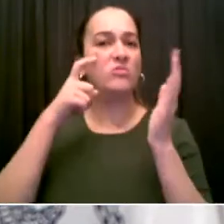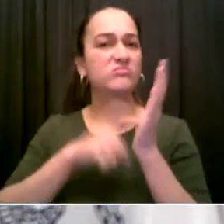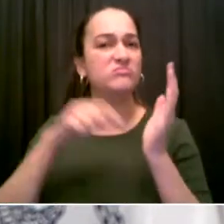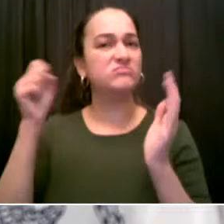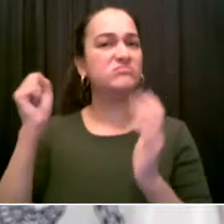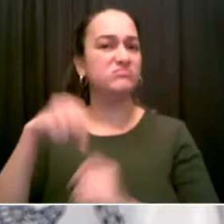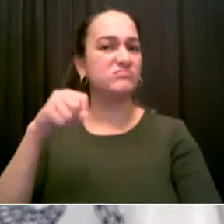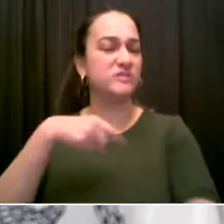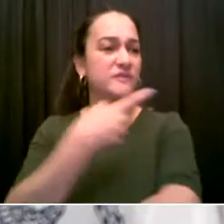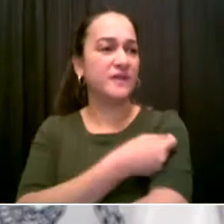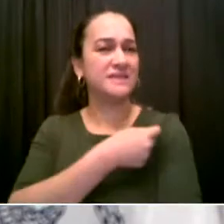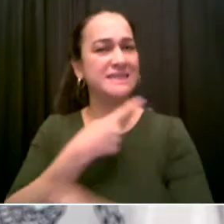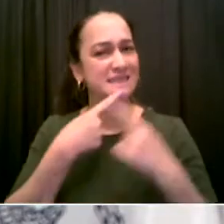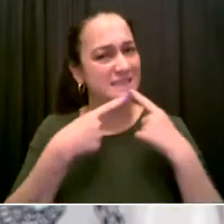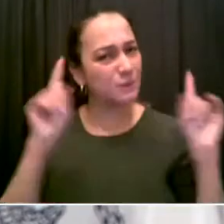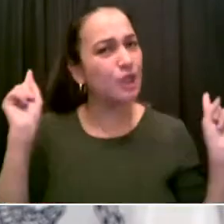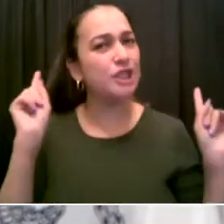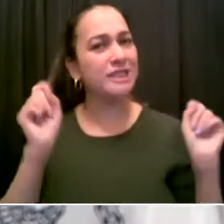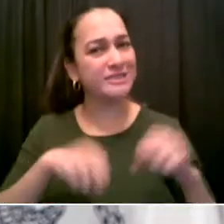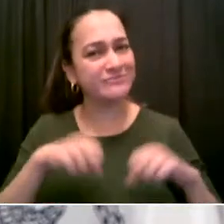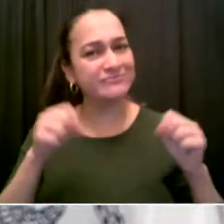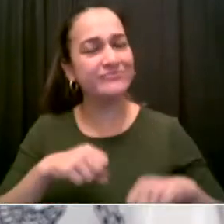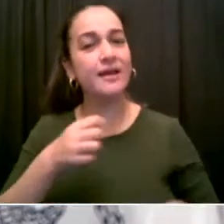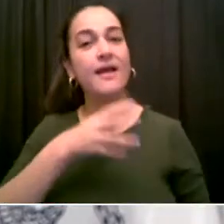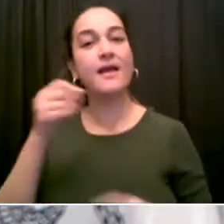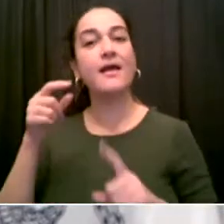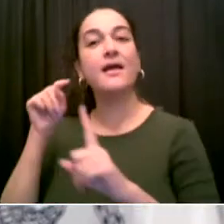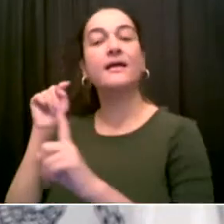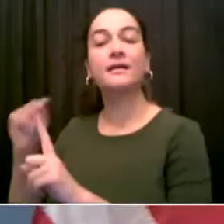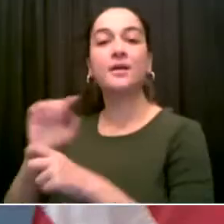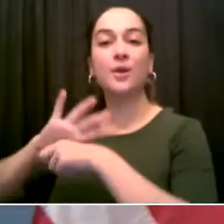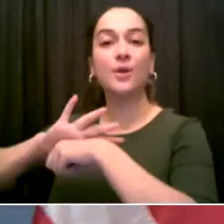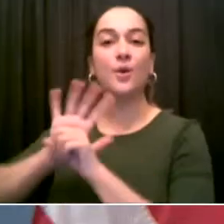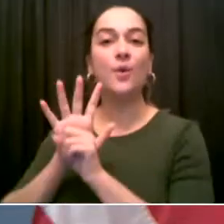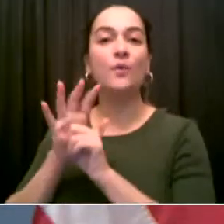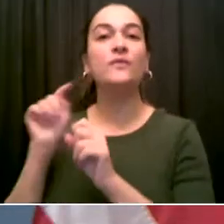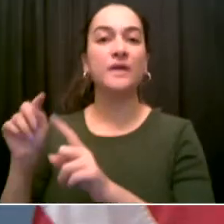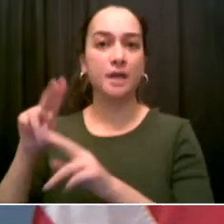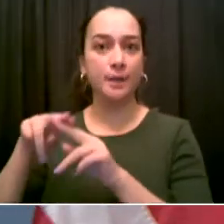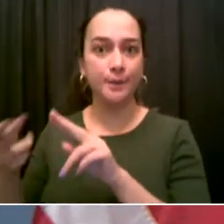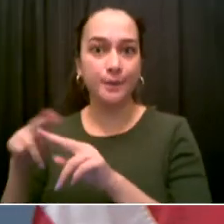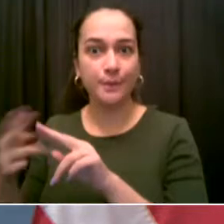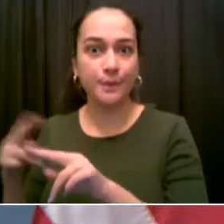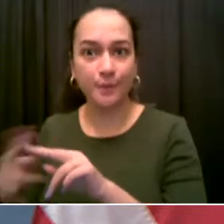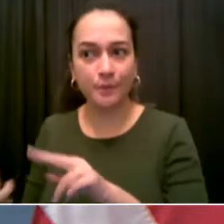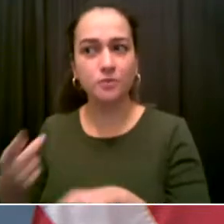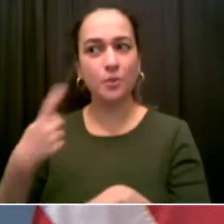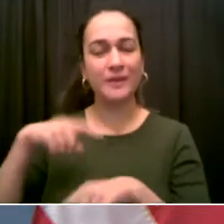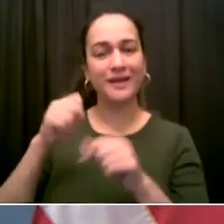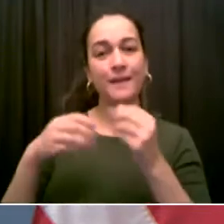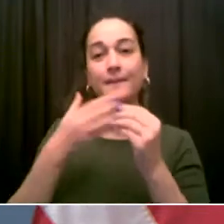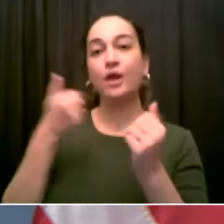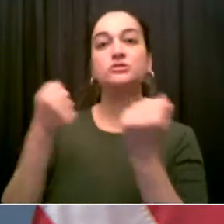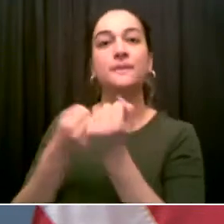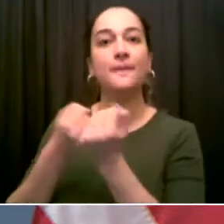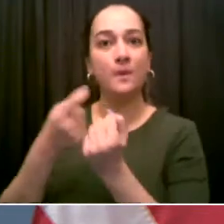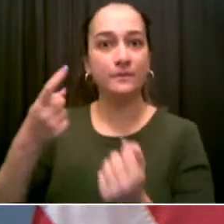THE GOOD NEWS IS WE CAN MOVE RESOURCES AROUND BECAUSE WE HAVE